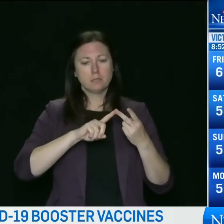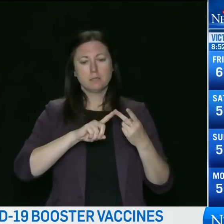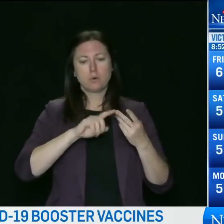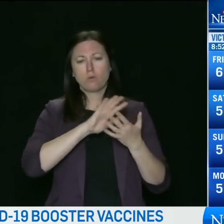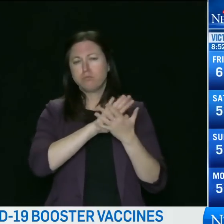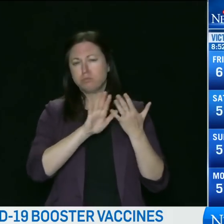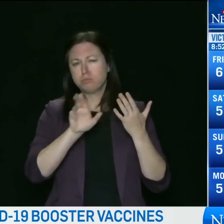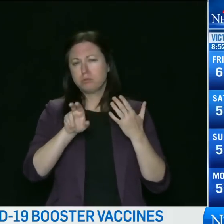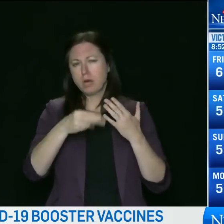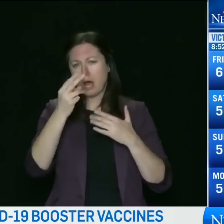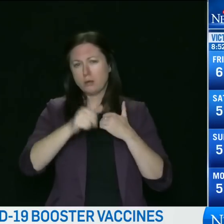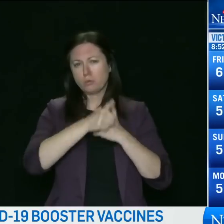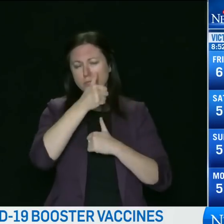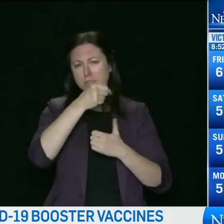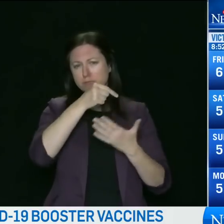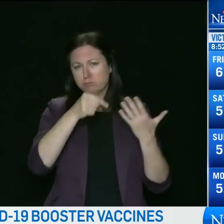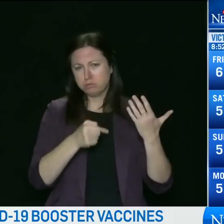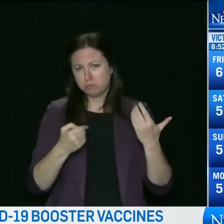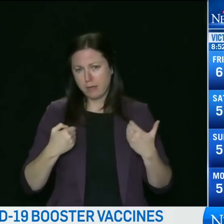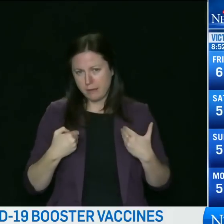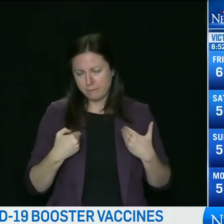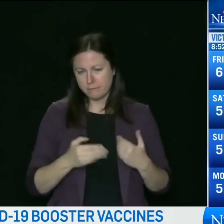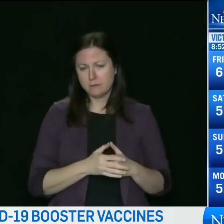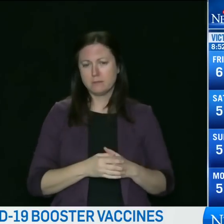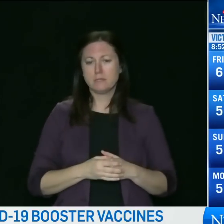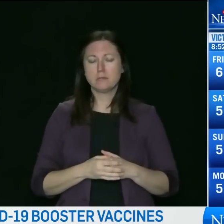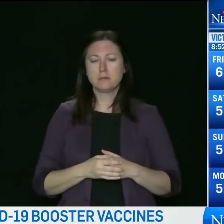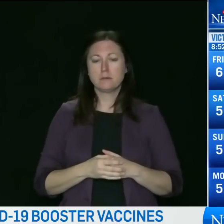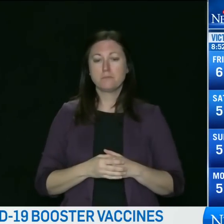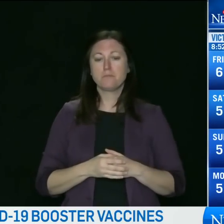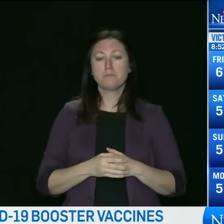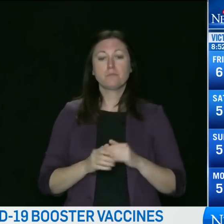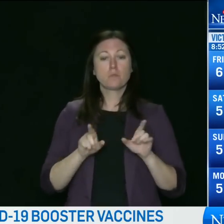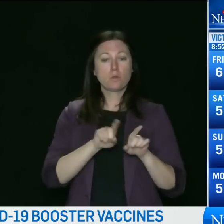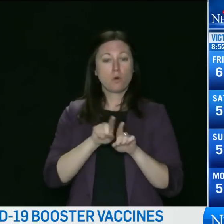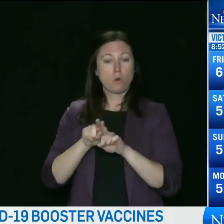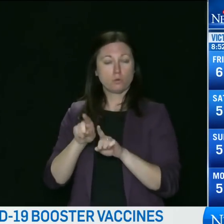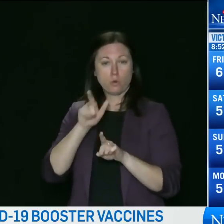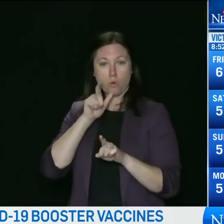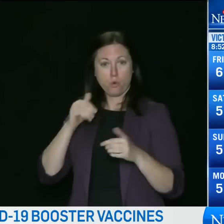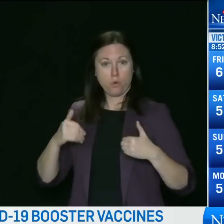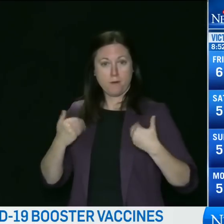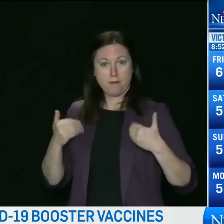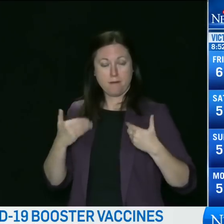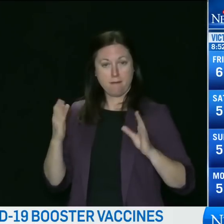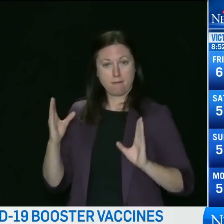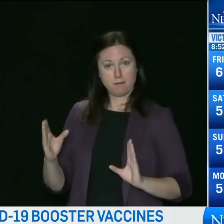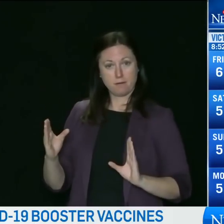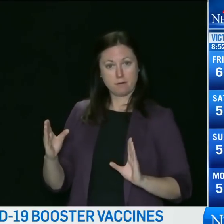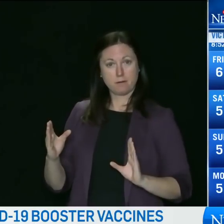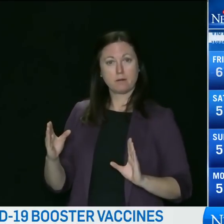RECOMMENDATION FOCUS ON THE FIFTY PLUS AND THOSE WITH OTHER